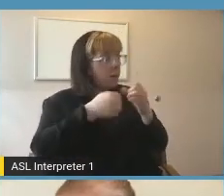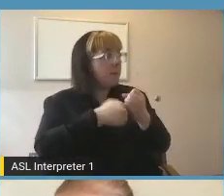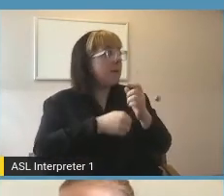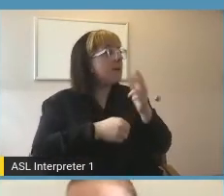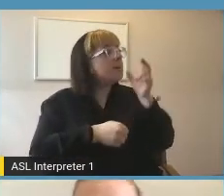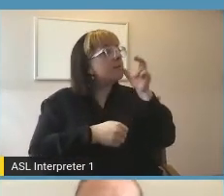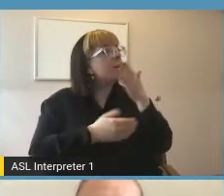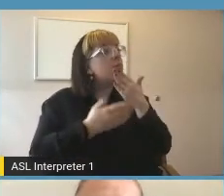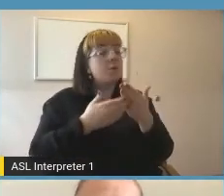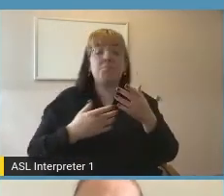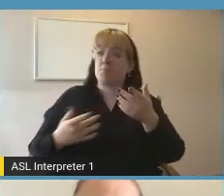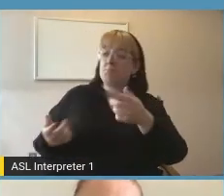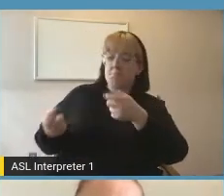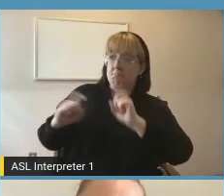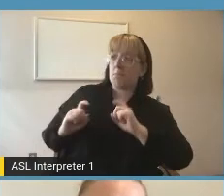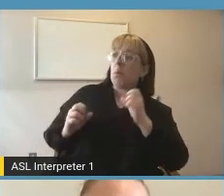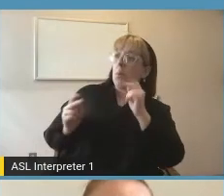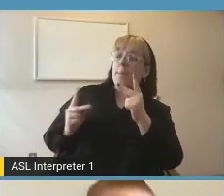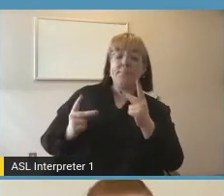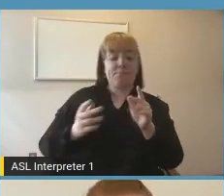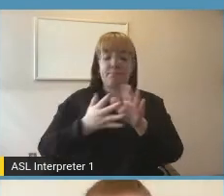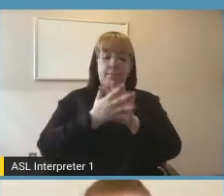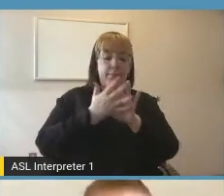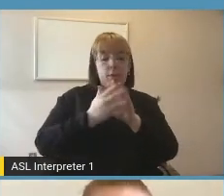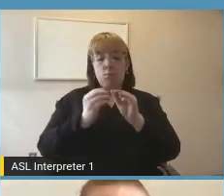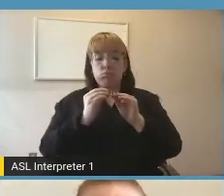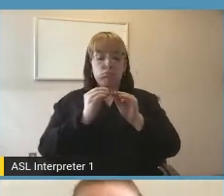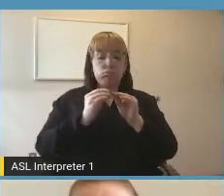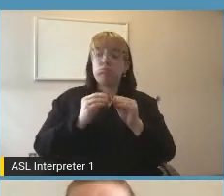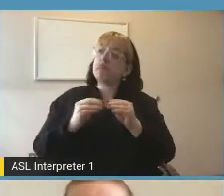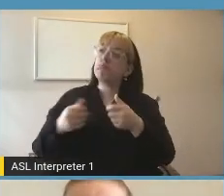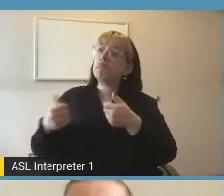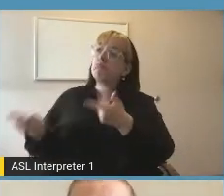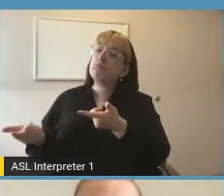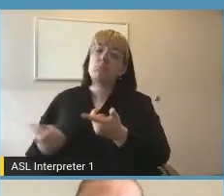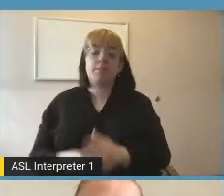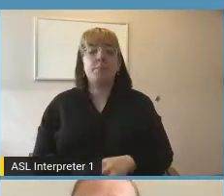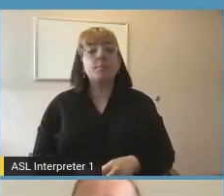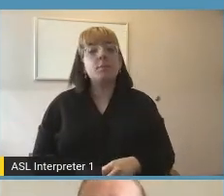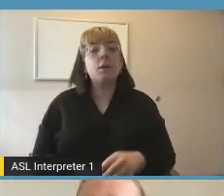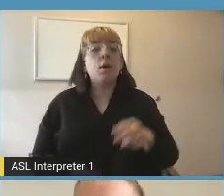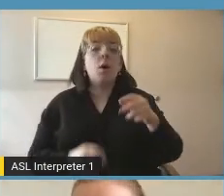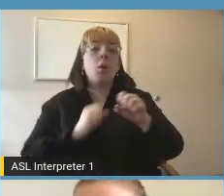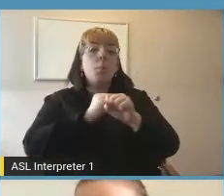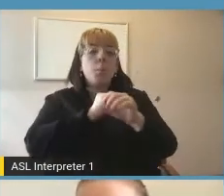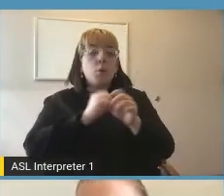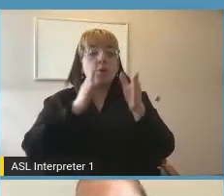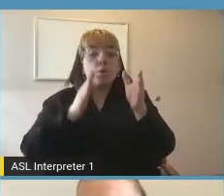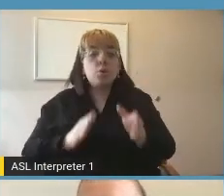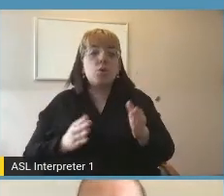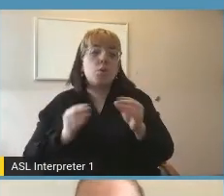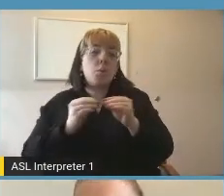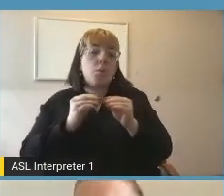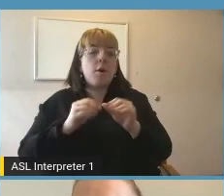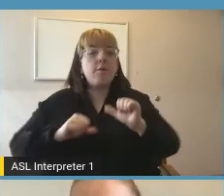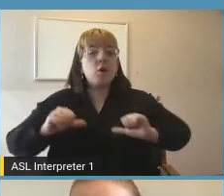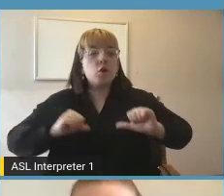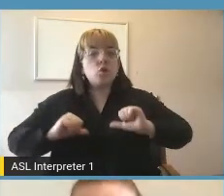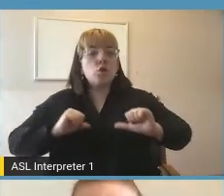A producer is someone who is typically more of a showrunner. So they may also be doing